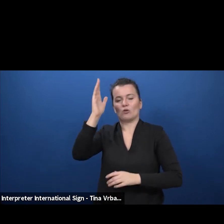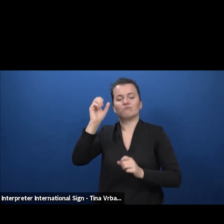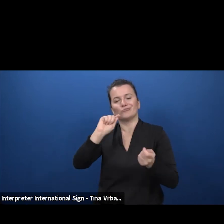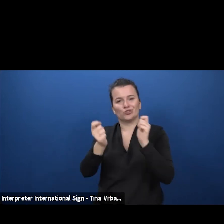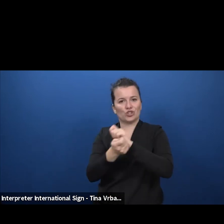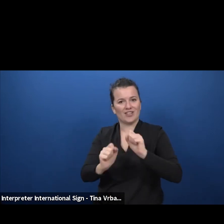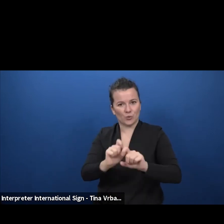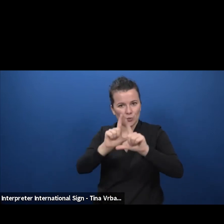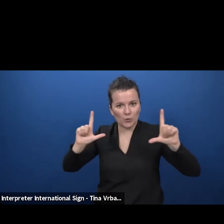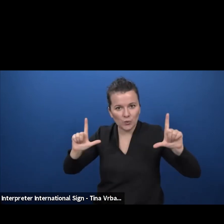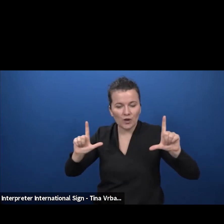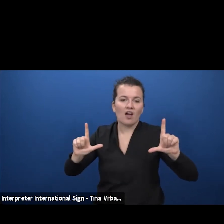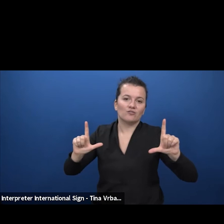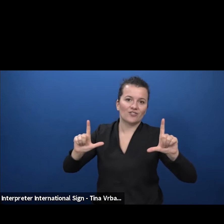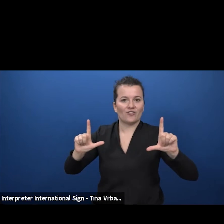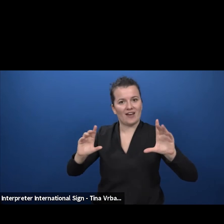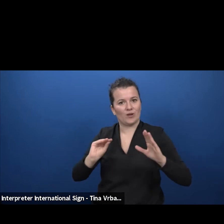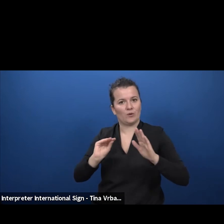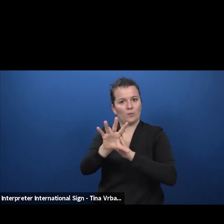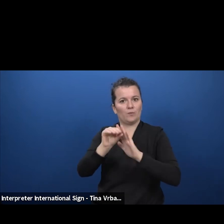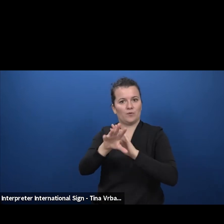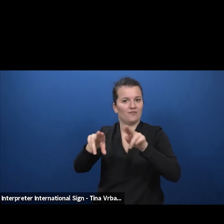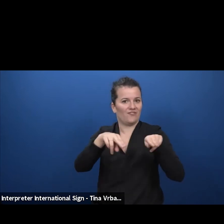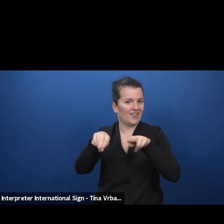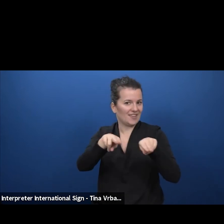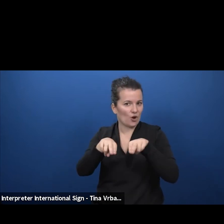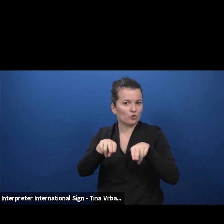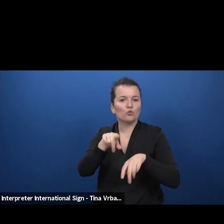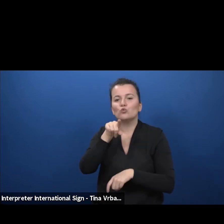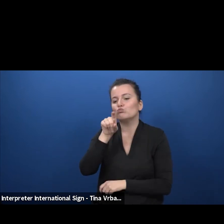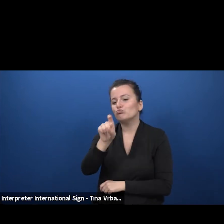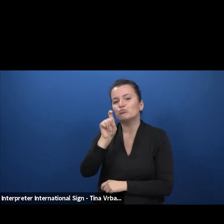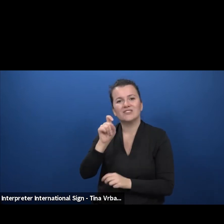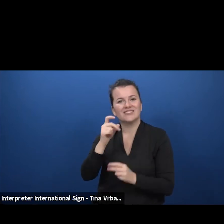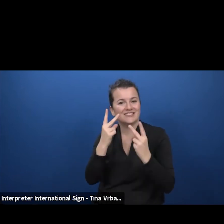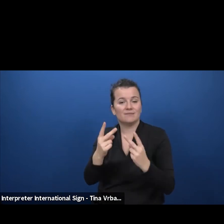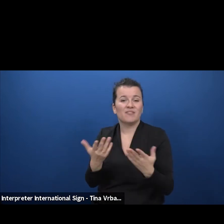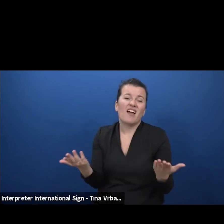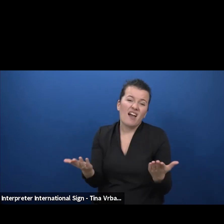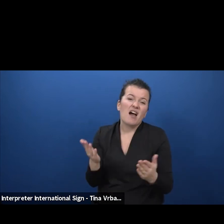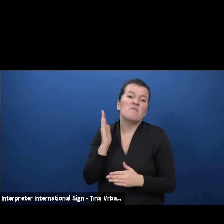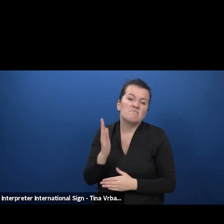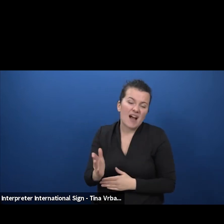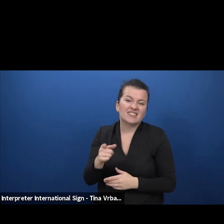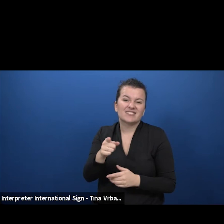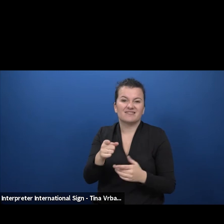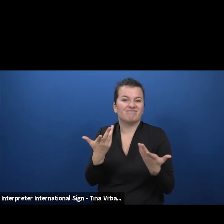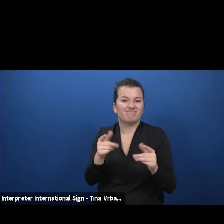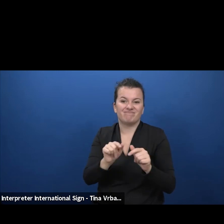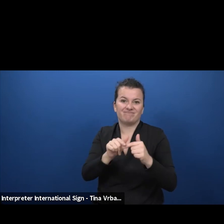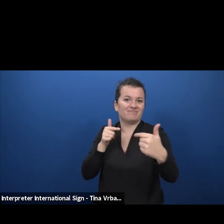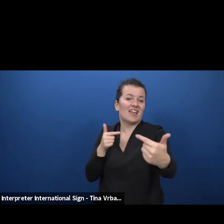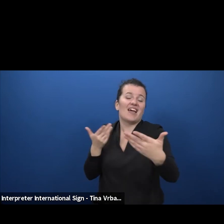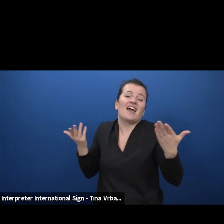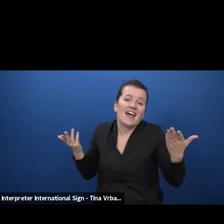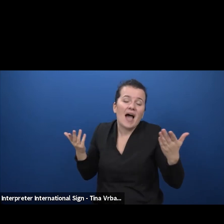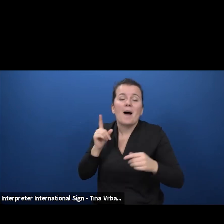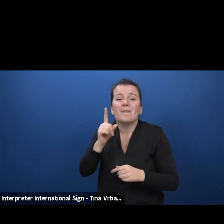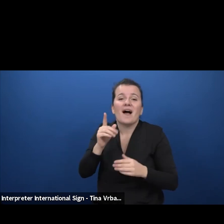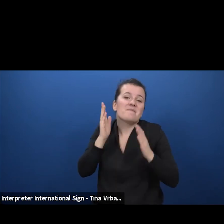didn't expect to be this way at work but those other times. Hope to see you soon.